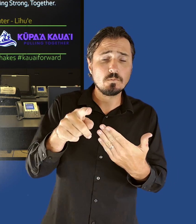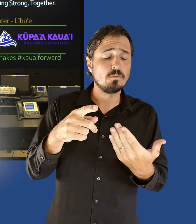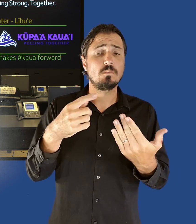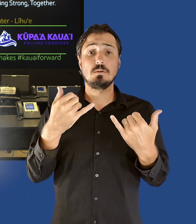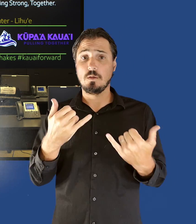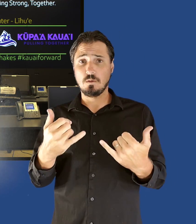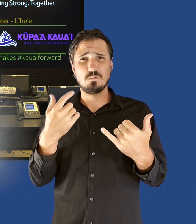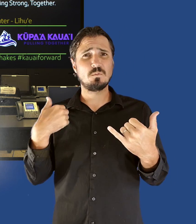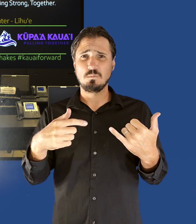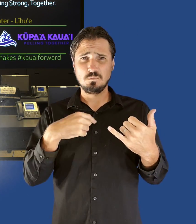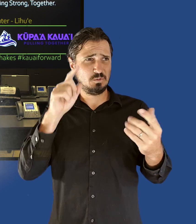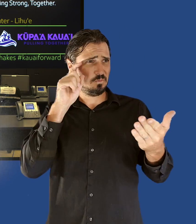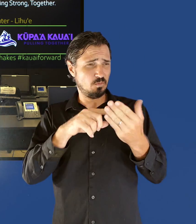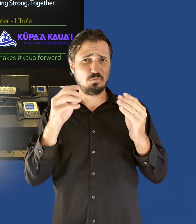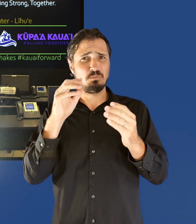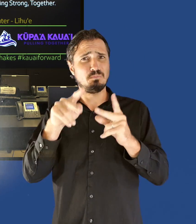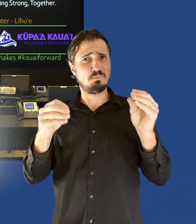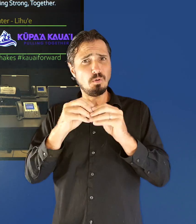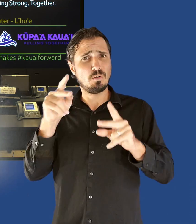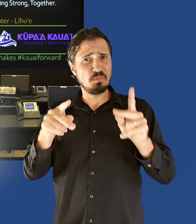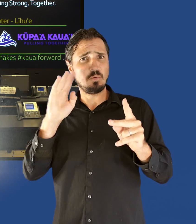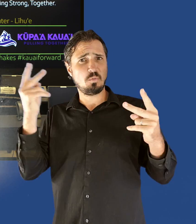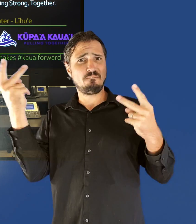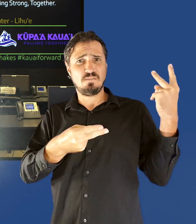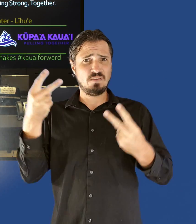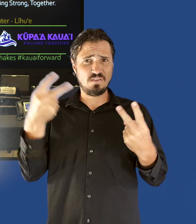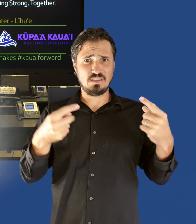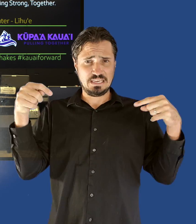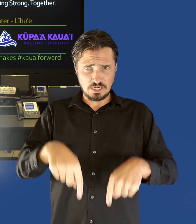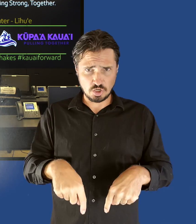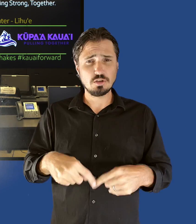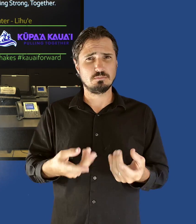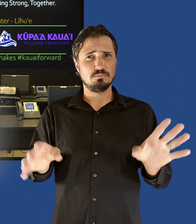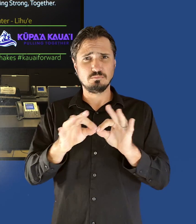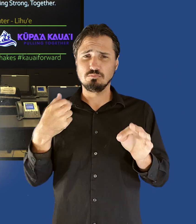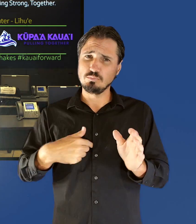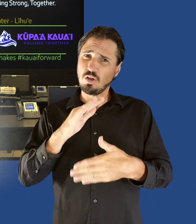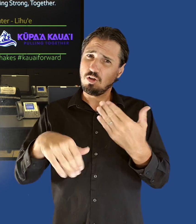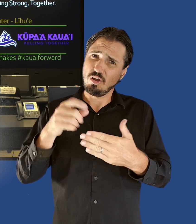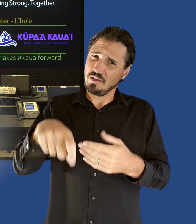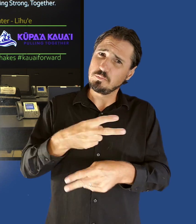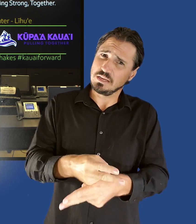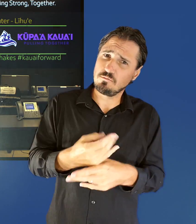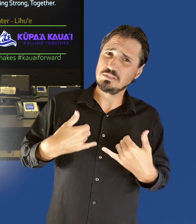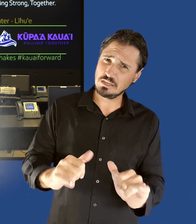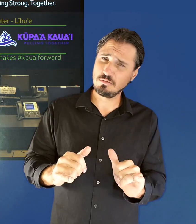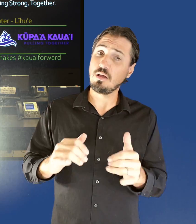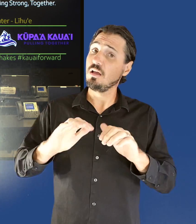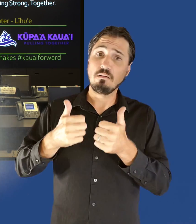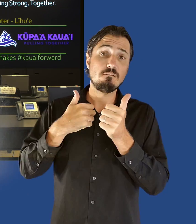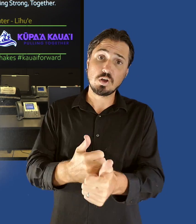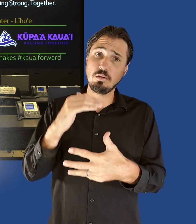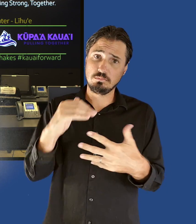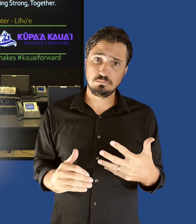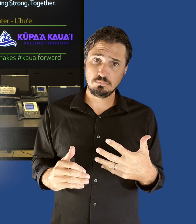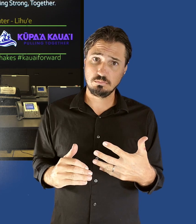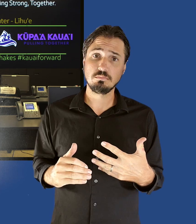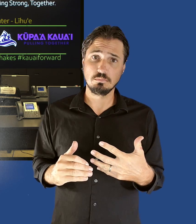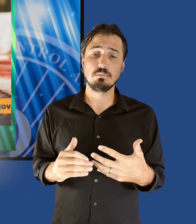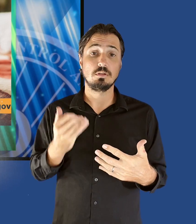As we see more visitors to our island, it becomes increasingly important for us to manage the risk of exposure in our daily lives by following these best practices…